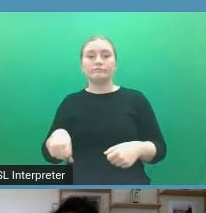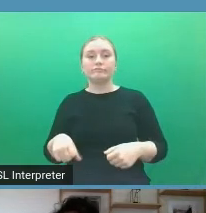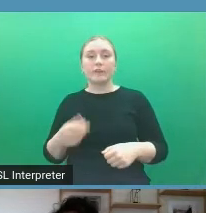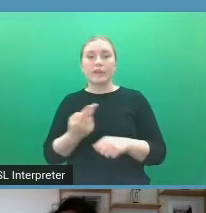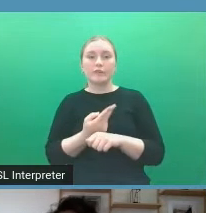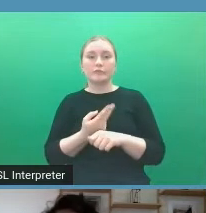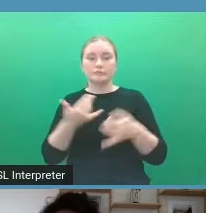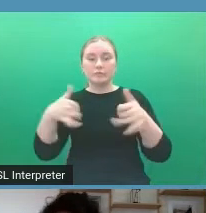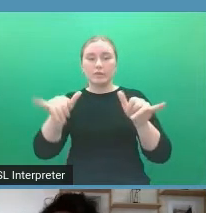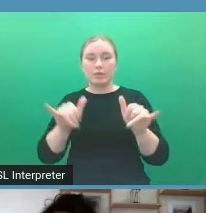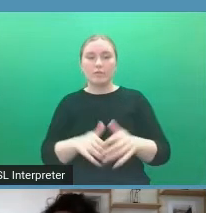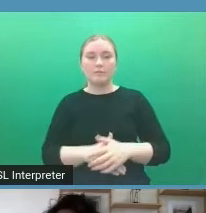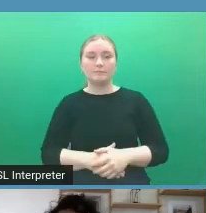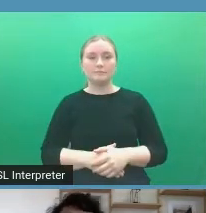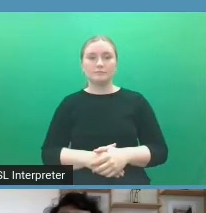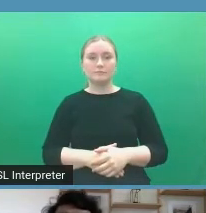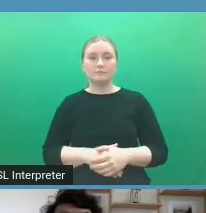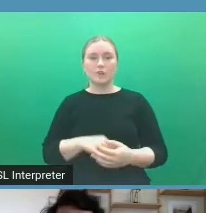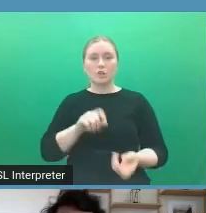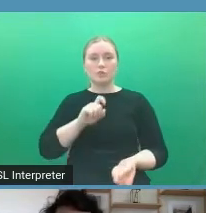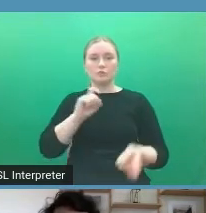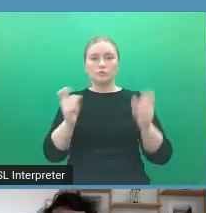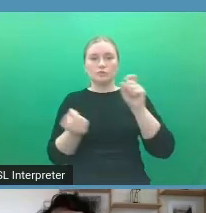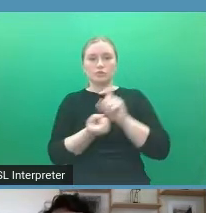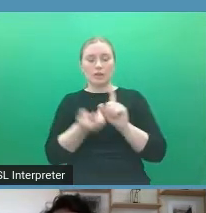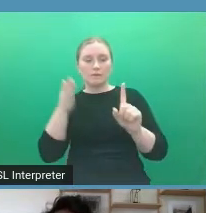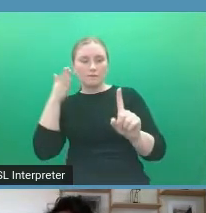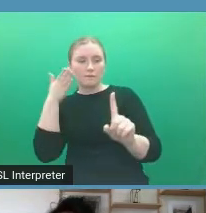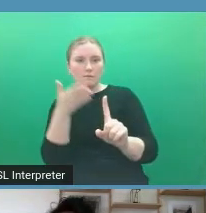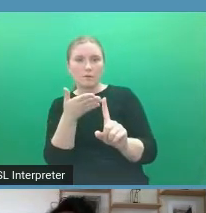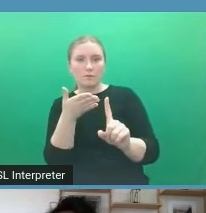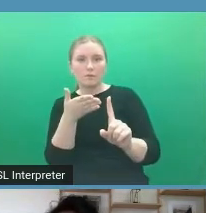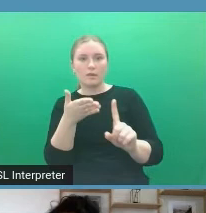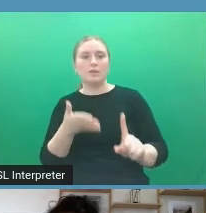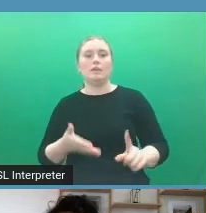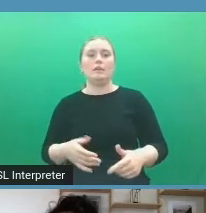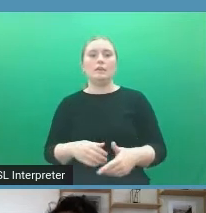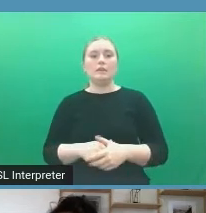So turning our attention to visual description which is something we mentioned in the first one